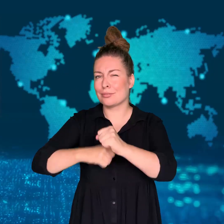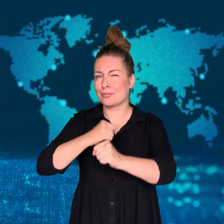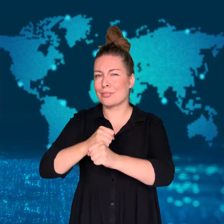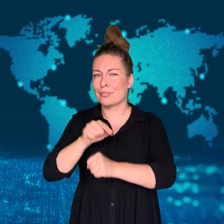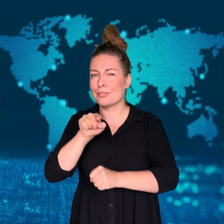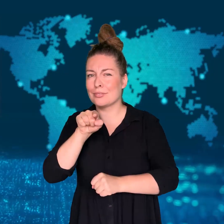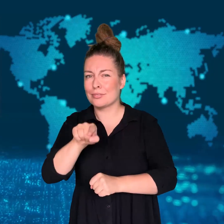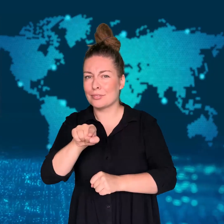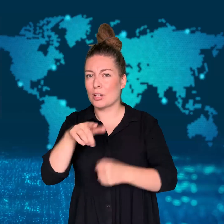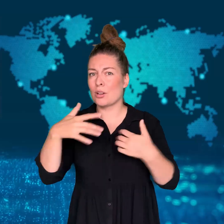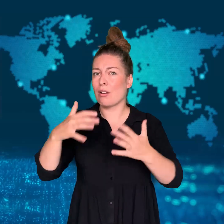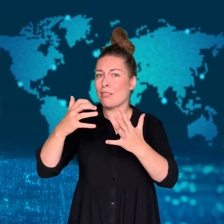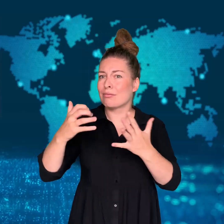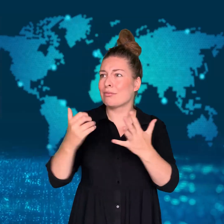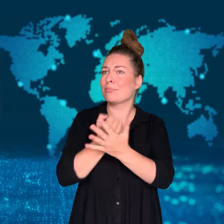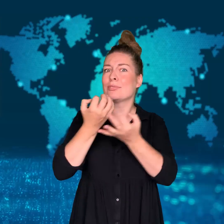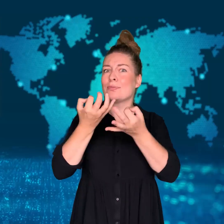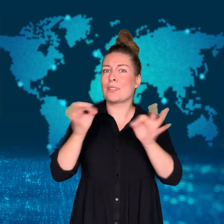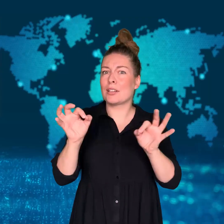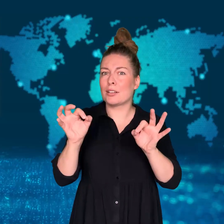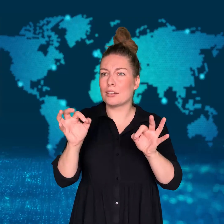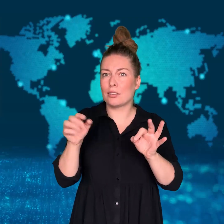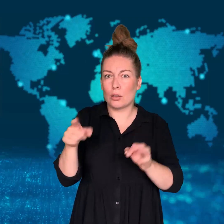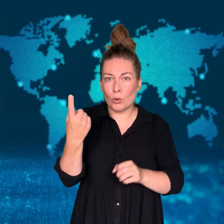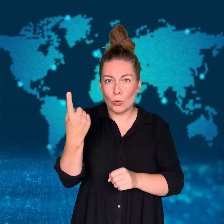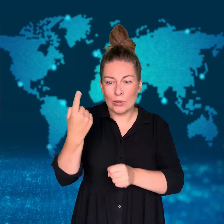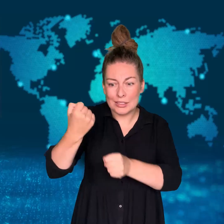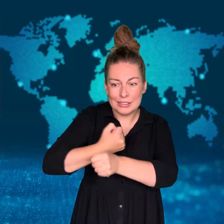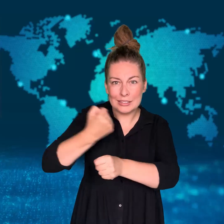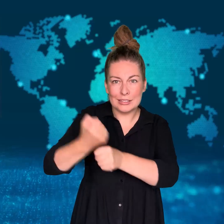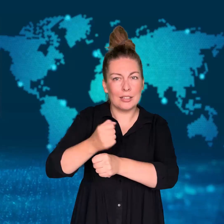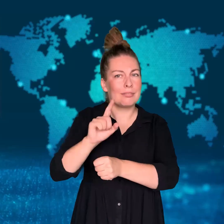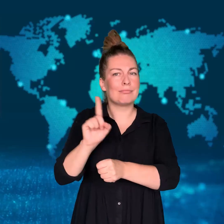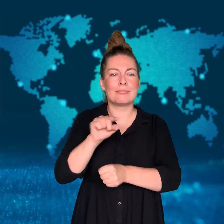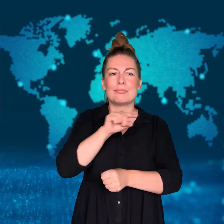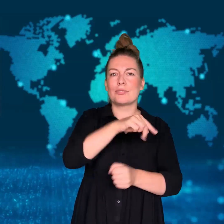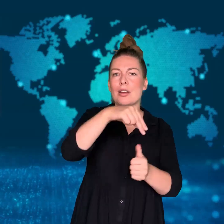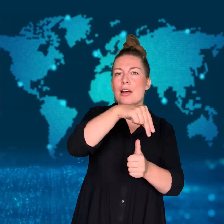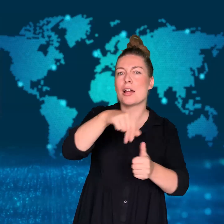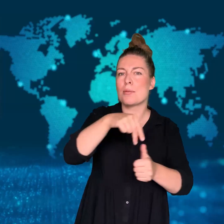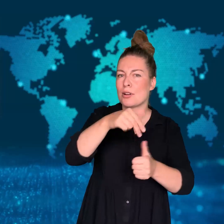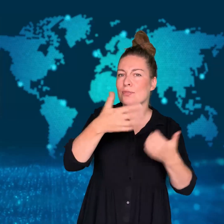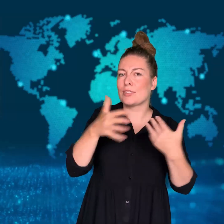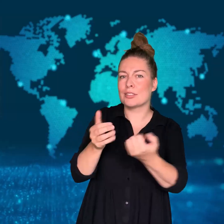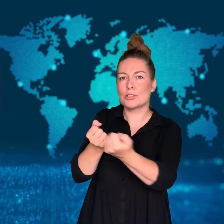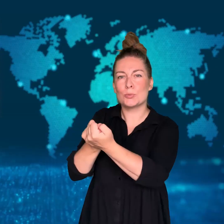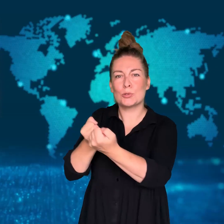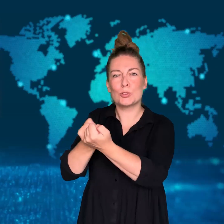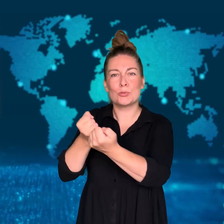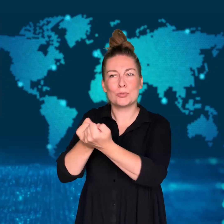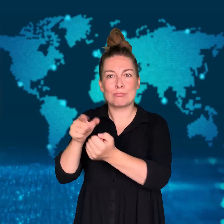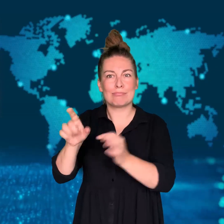Armenia has fought two wars with Azerbaijan in the last 30 years.